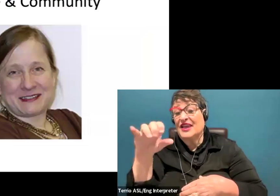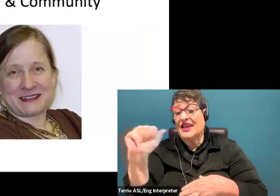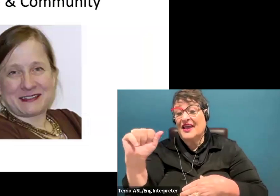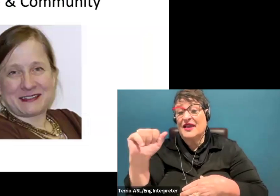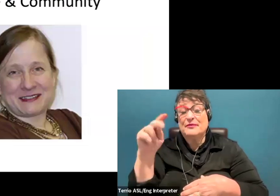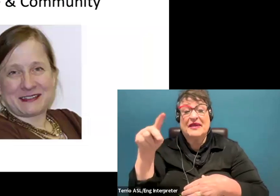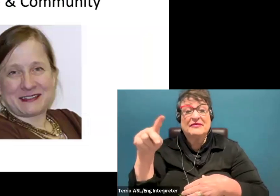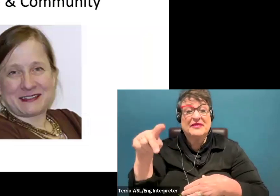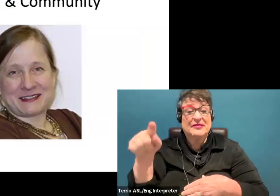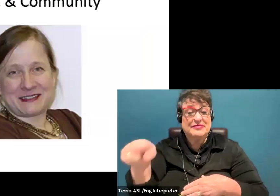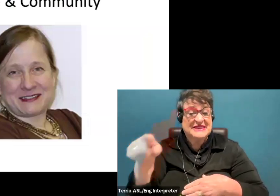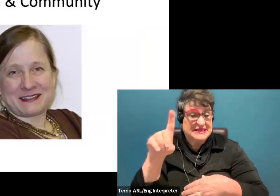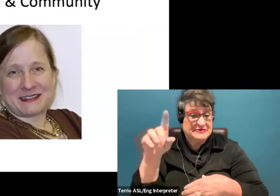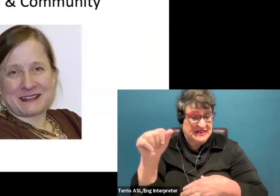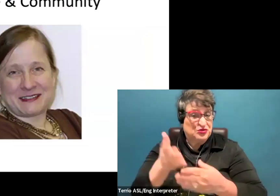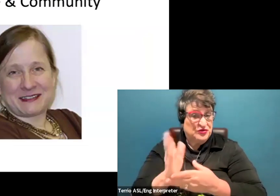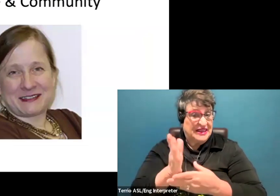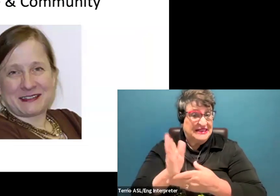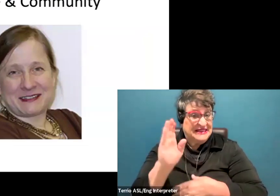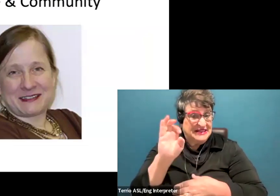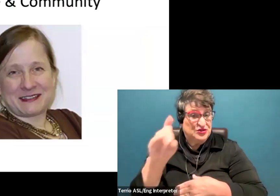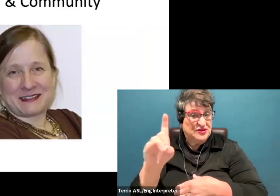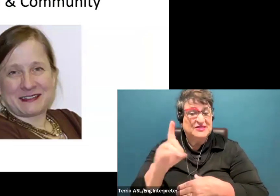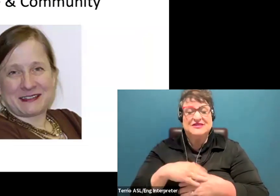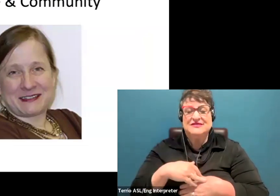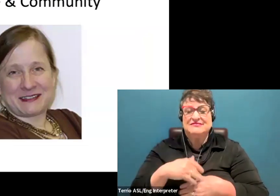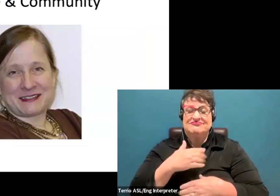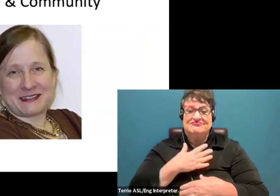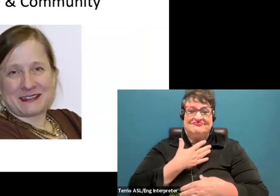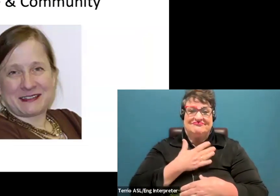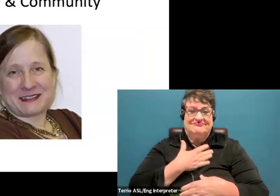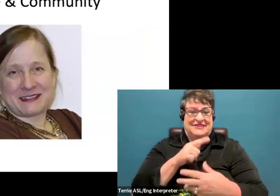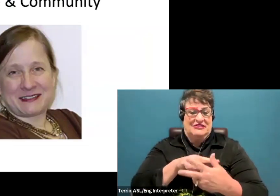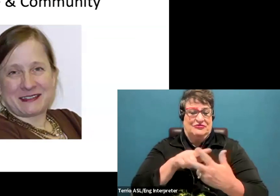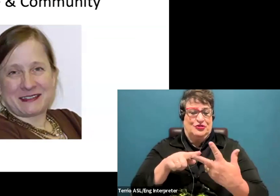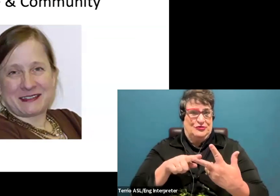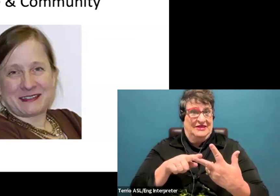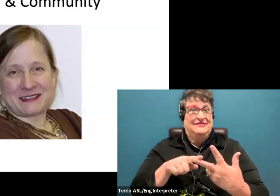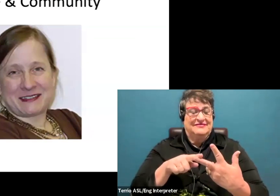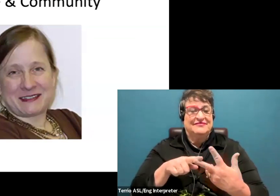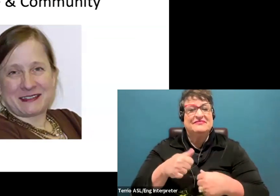And we very much appreciate having all of them today. I am Linda Long-Bellil.